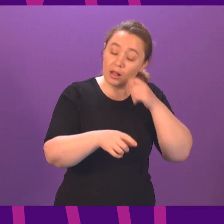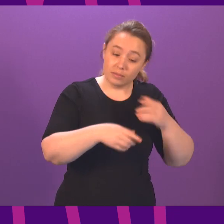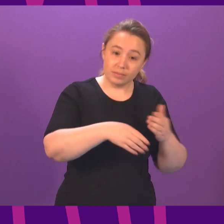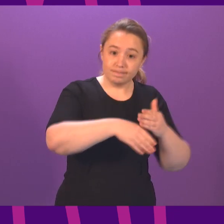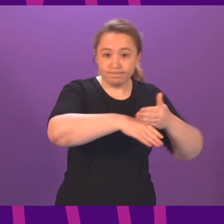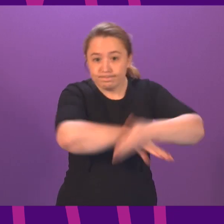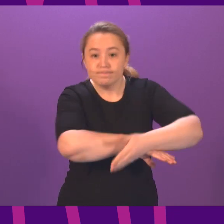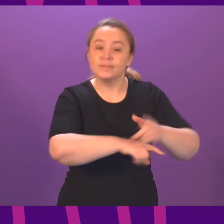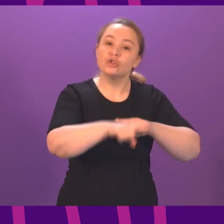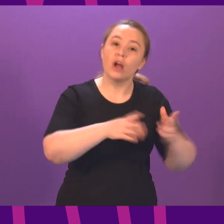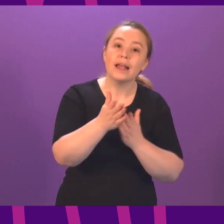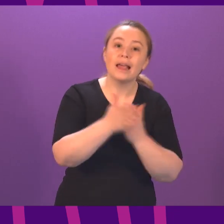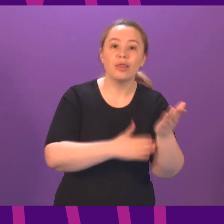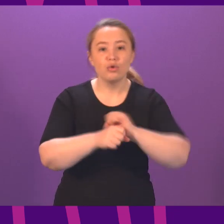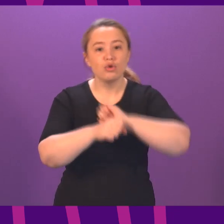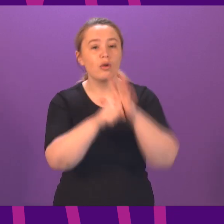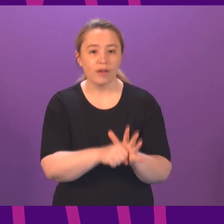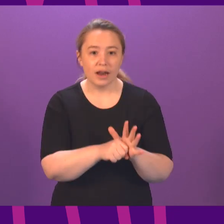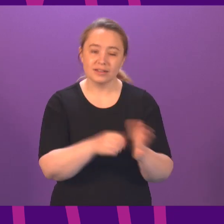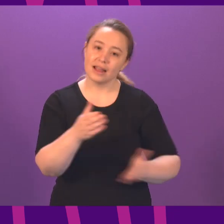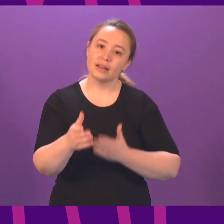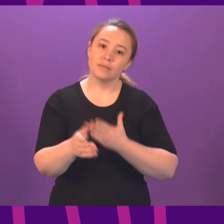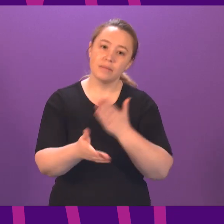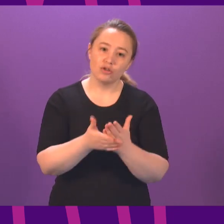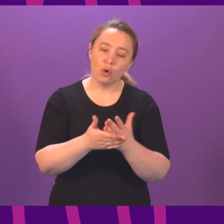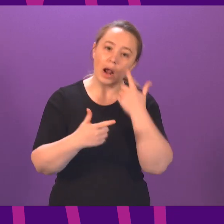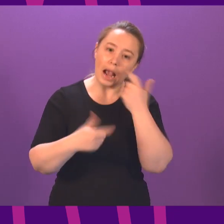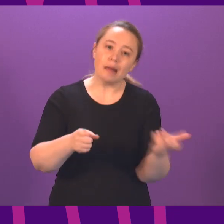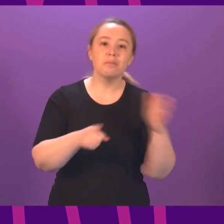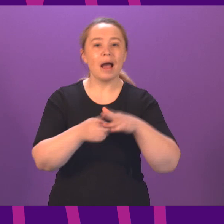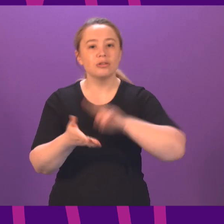vaccinated and suppressing the virus so that we can get back to normal as quickly as we can.